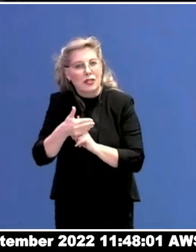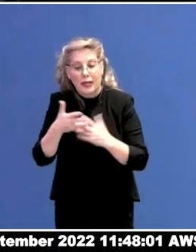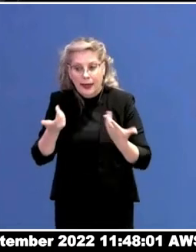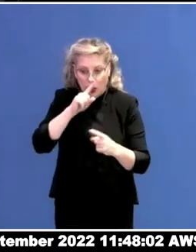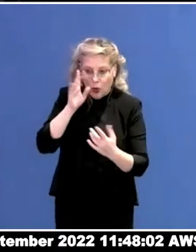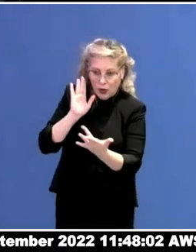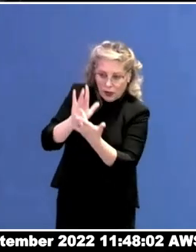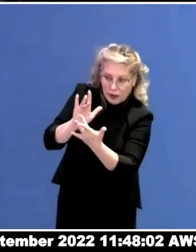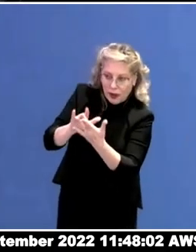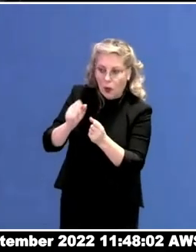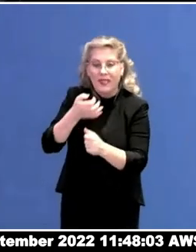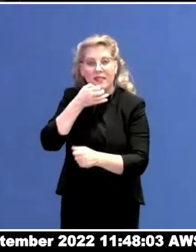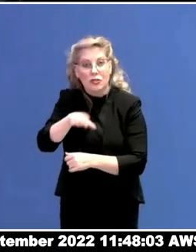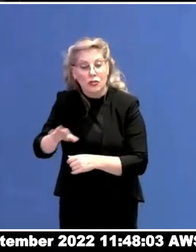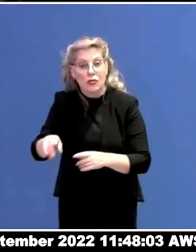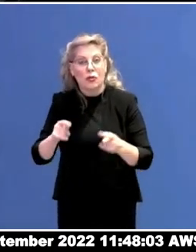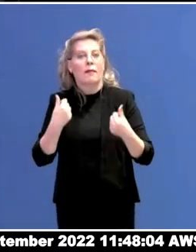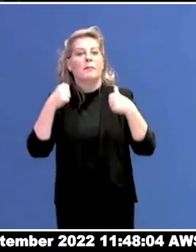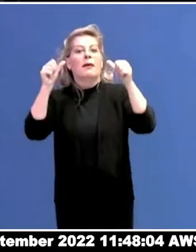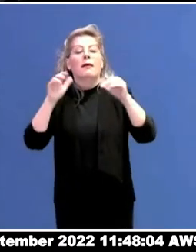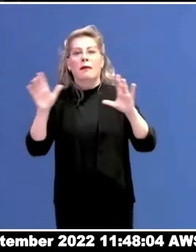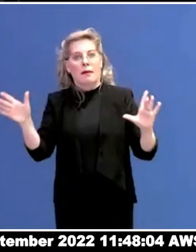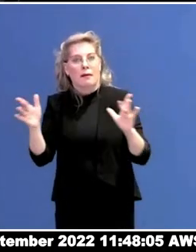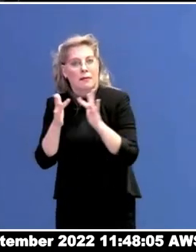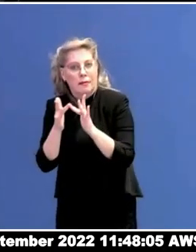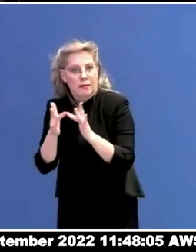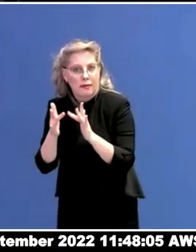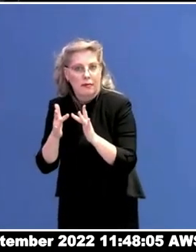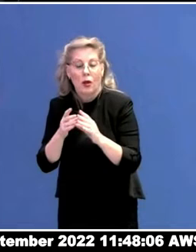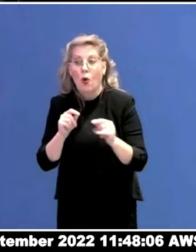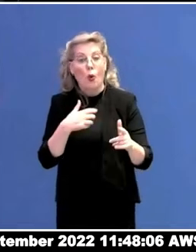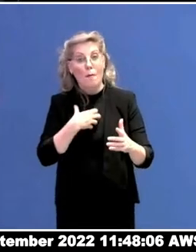We saw more people leave the prison system because we had supported parole plans by way